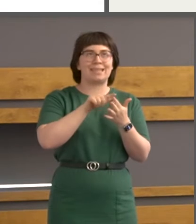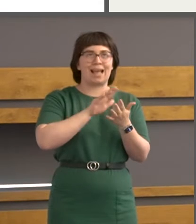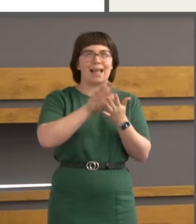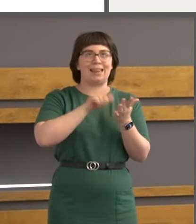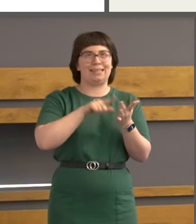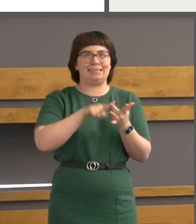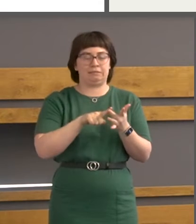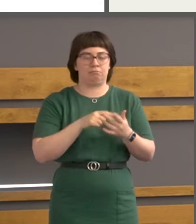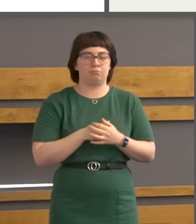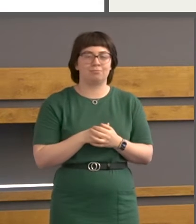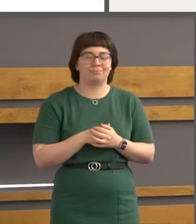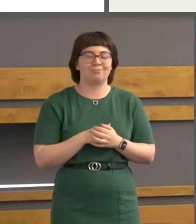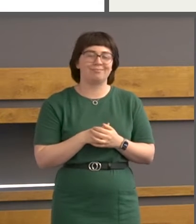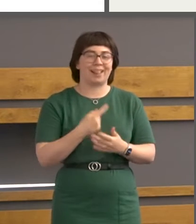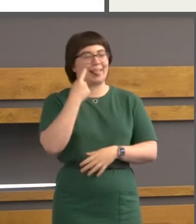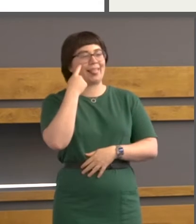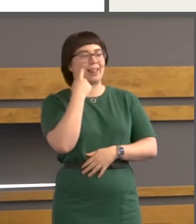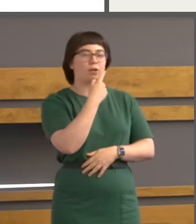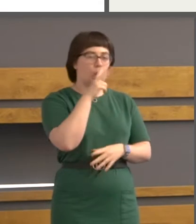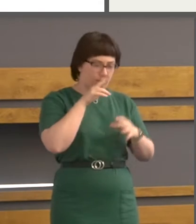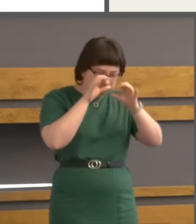So, and then that's just looking through a microscope.